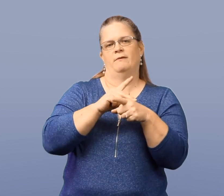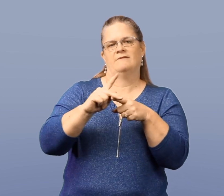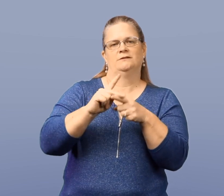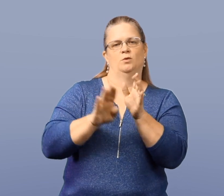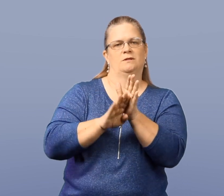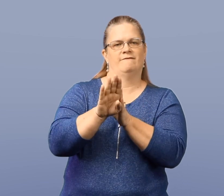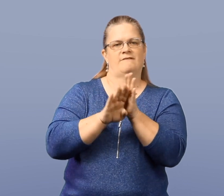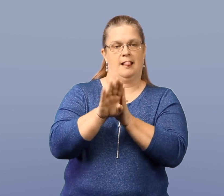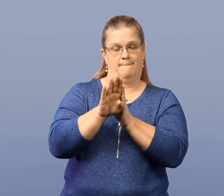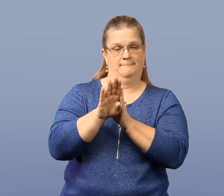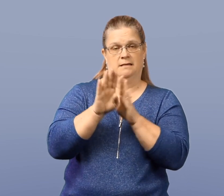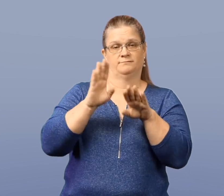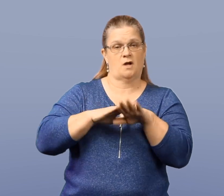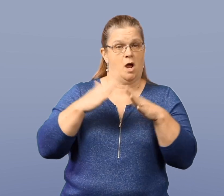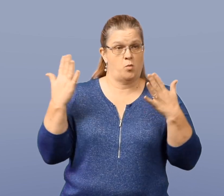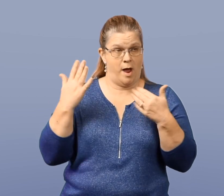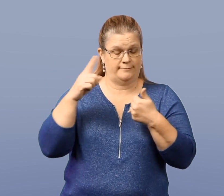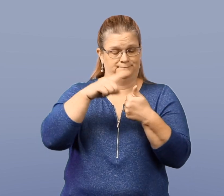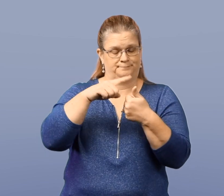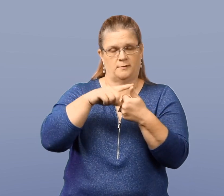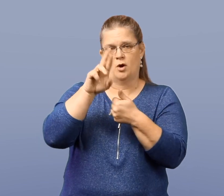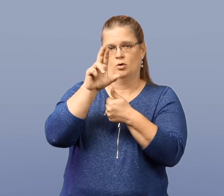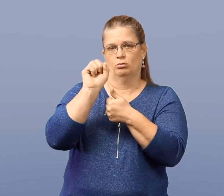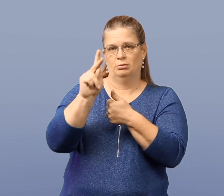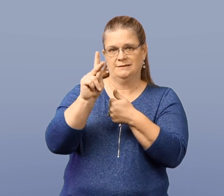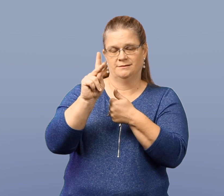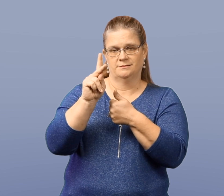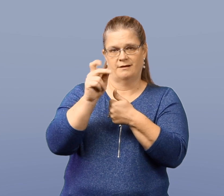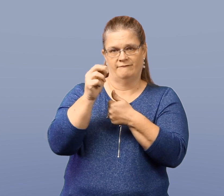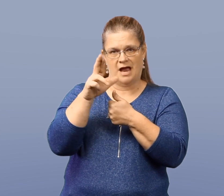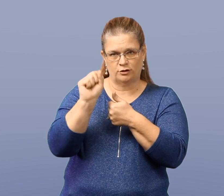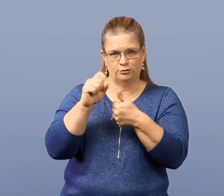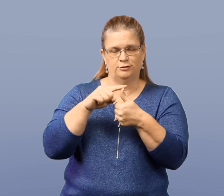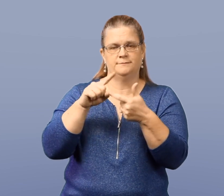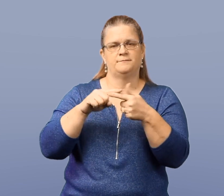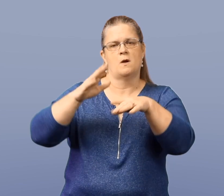annual professional development will be mandatory, to be held on risk factors,